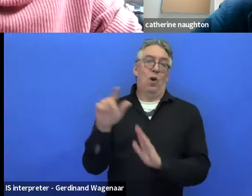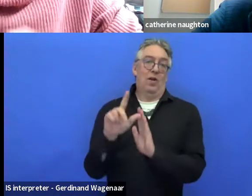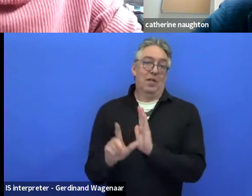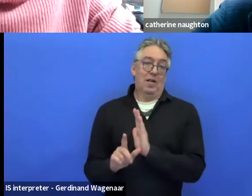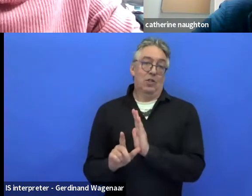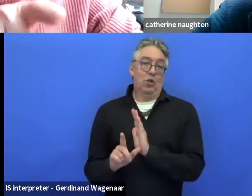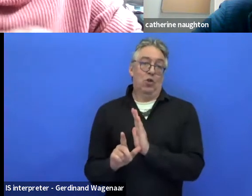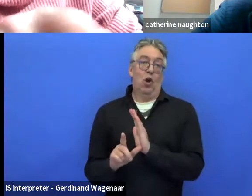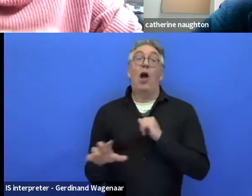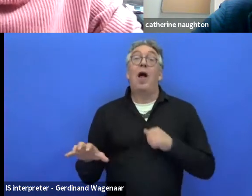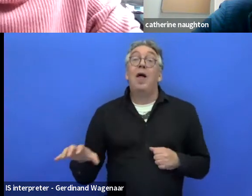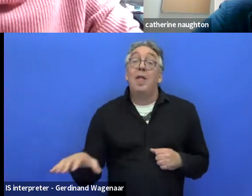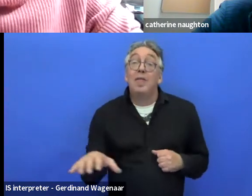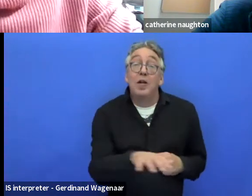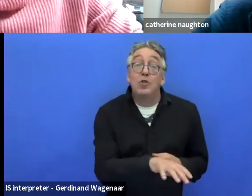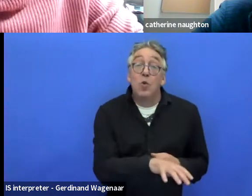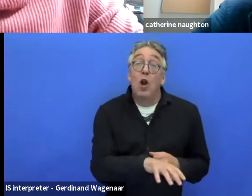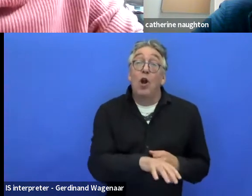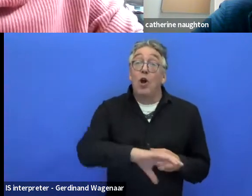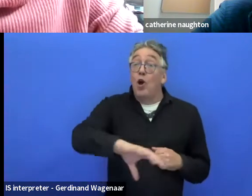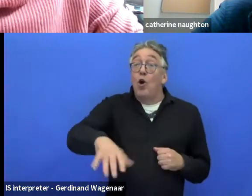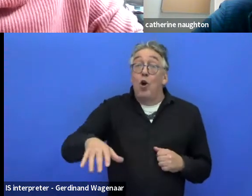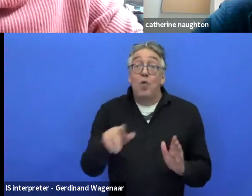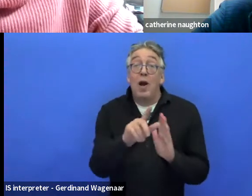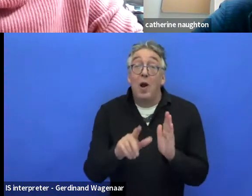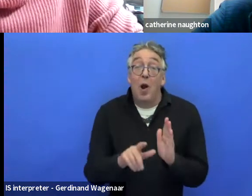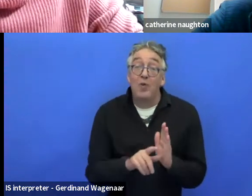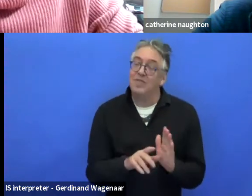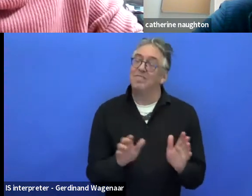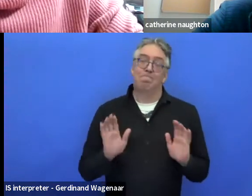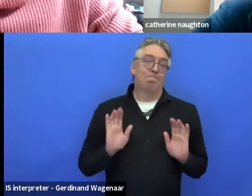For national authorities we have the European Network of Ombudsman